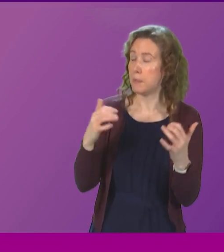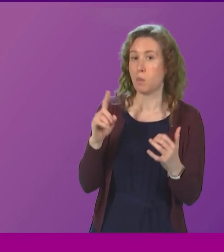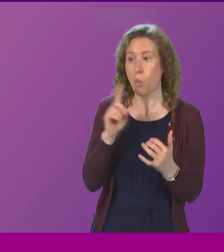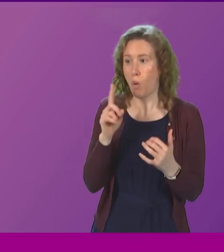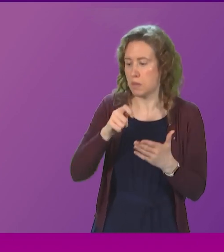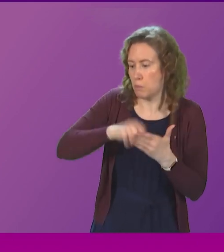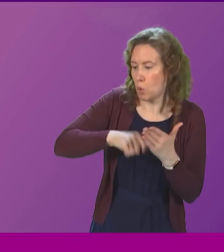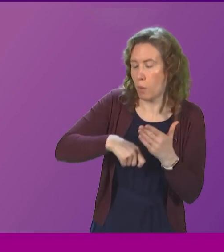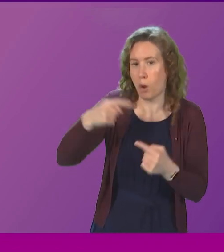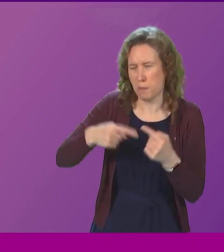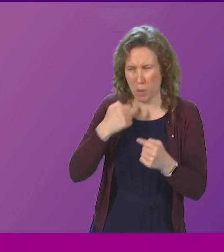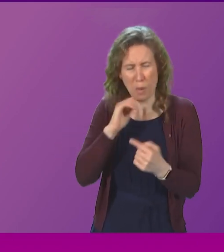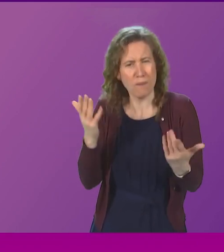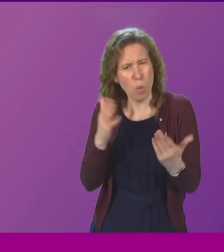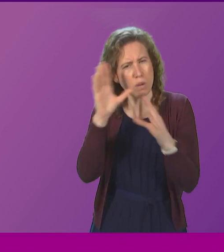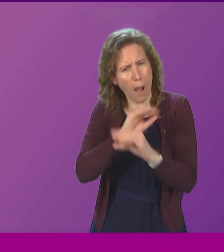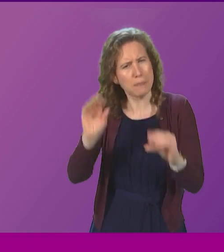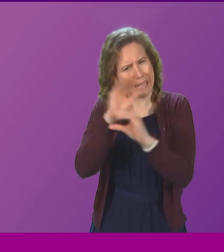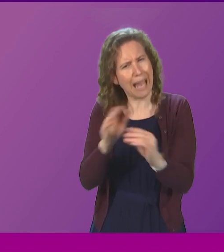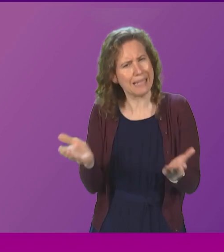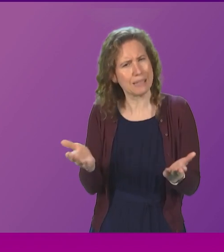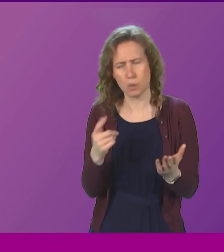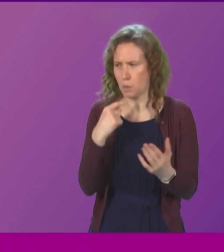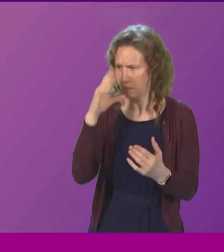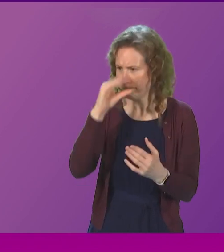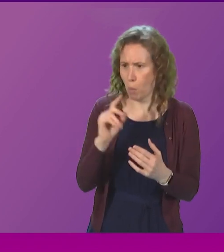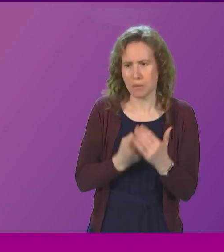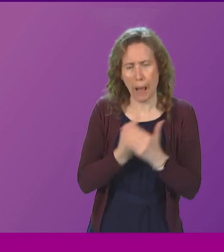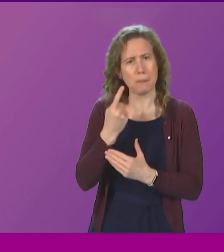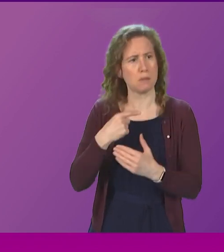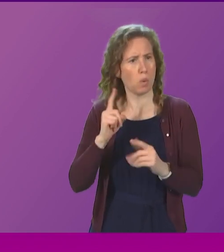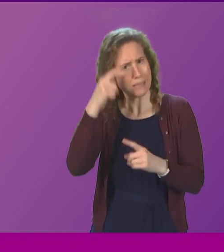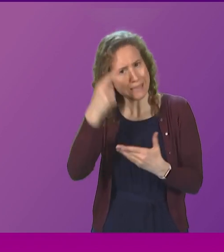we will, of course, update Parliament on the decisions that are taken, because we understand